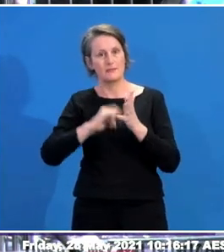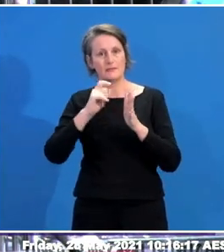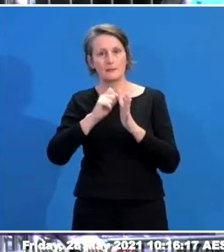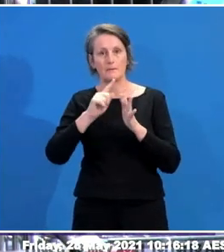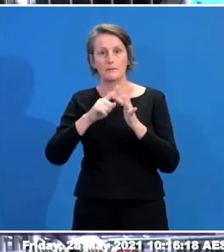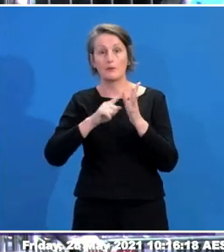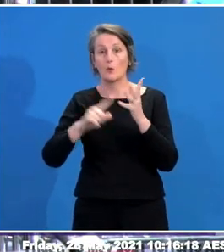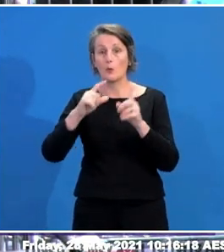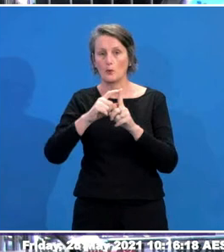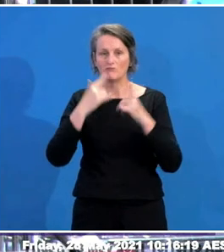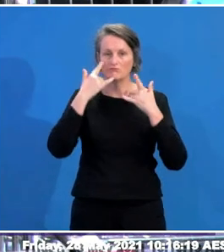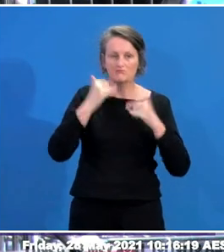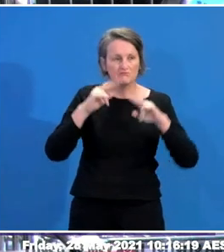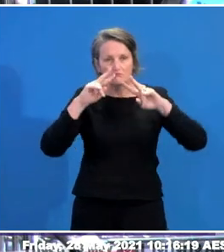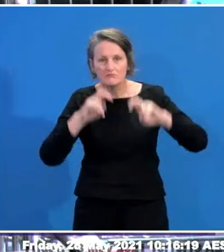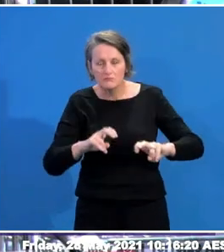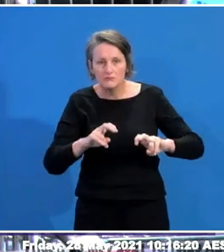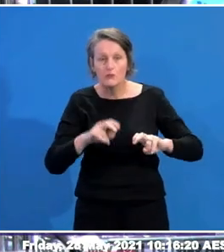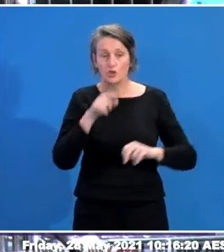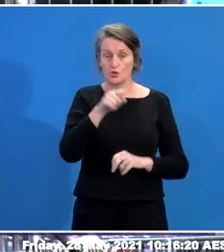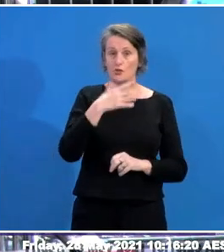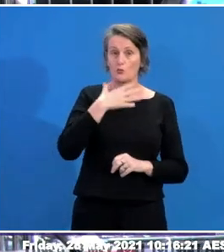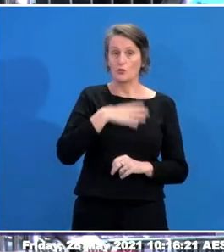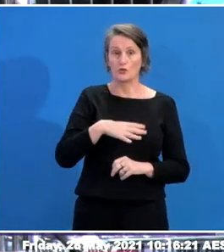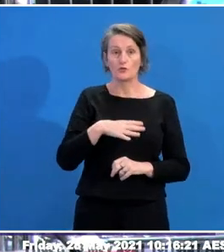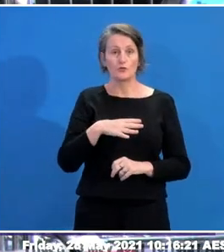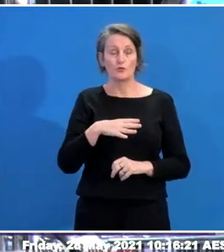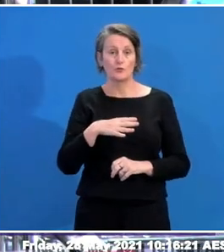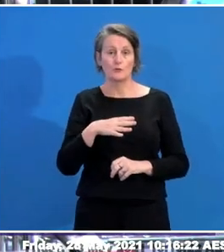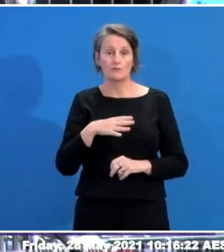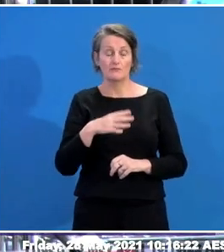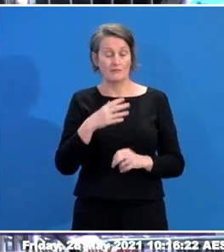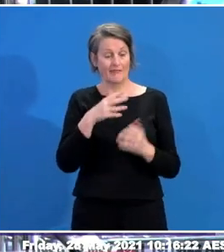able to claim legal professional privilege over the content of any